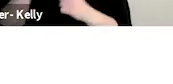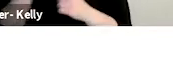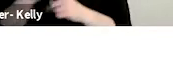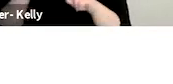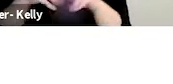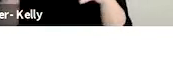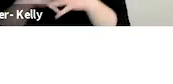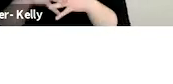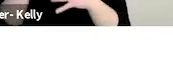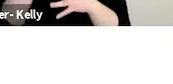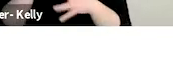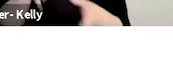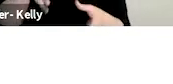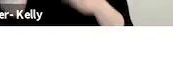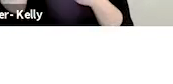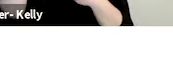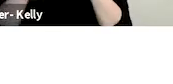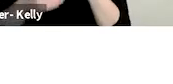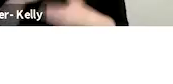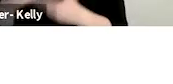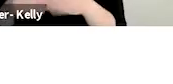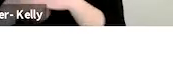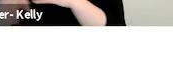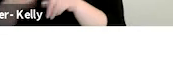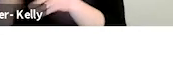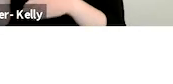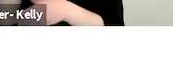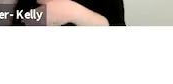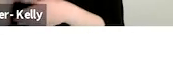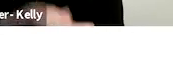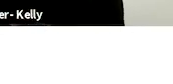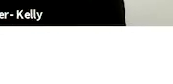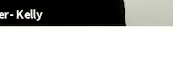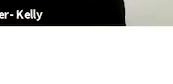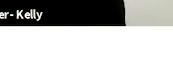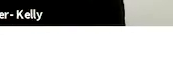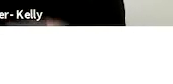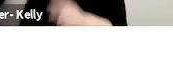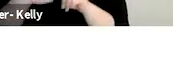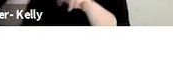environment. So the frame works and principles, very quickly, because most of you will know this,